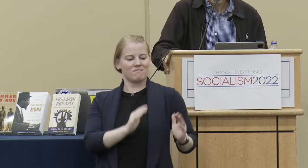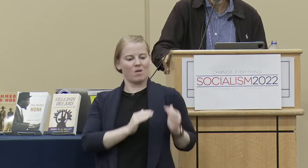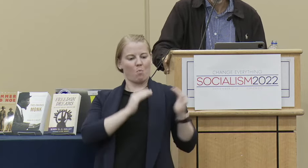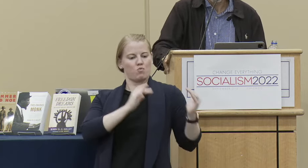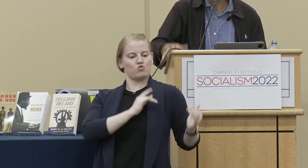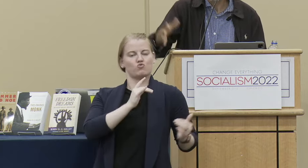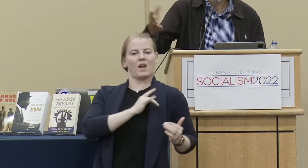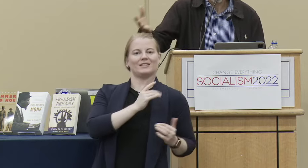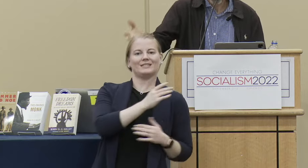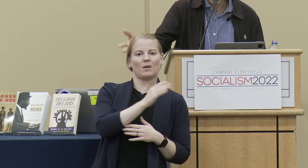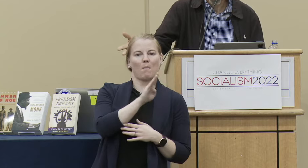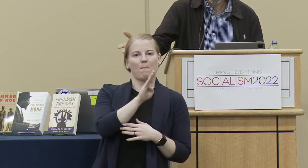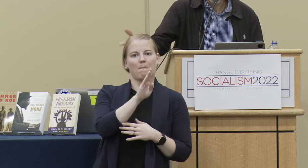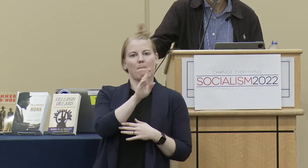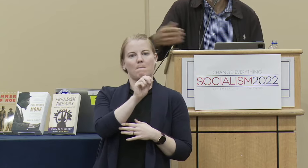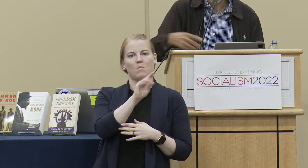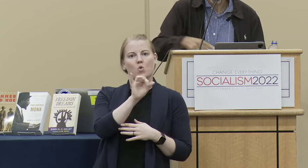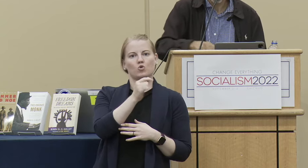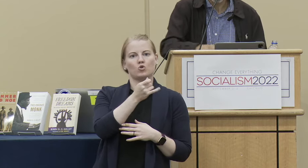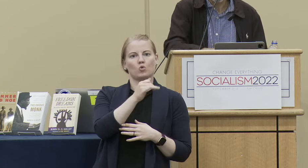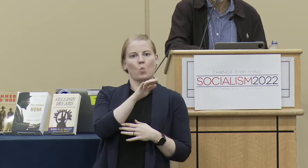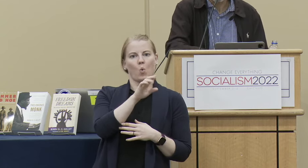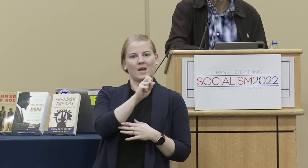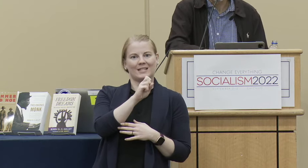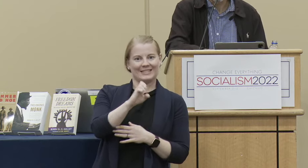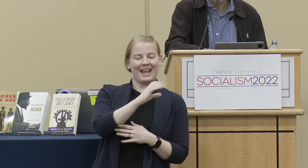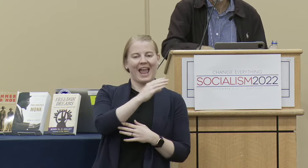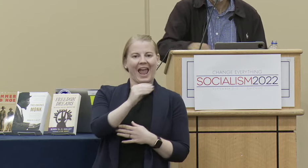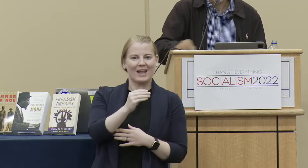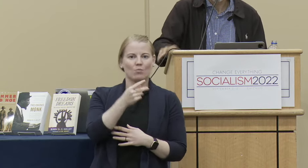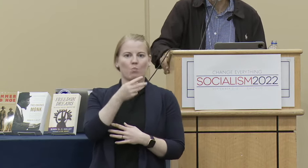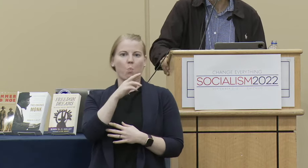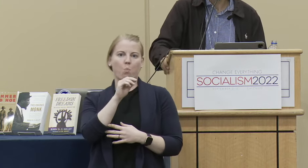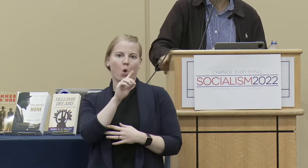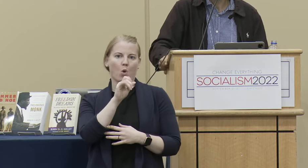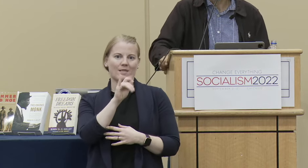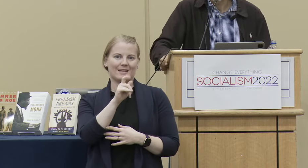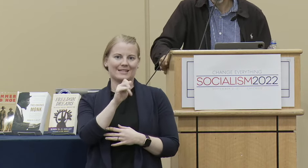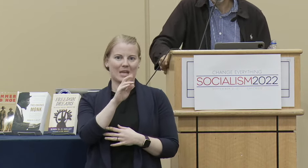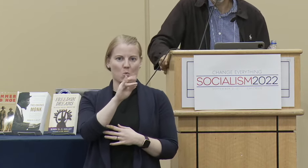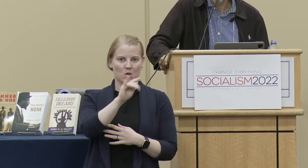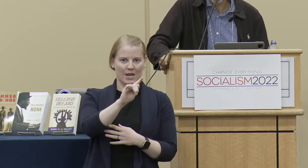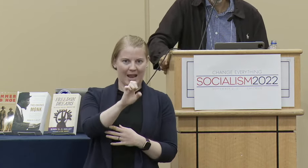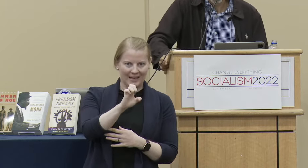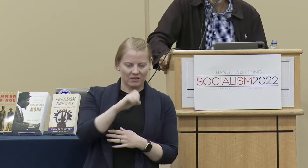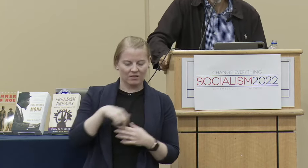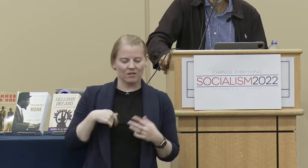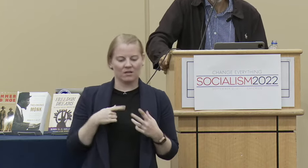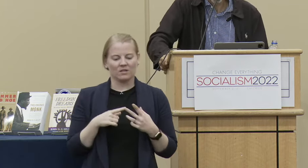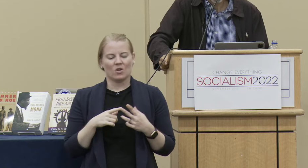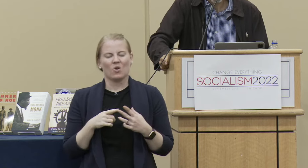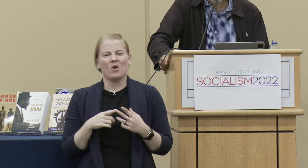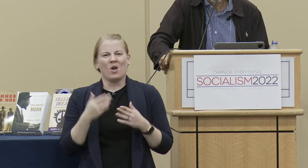of the modern bourgeois in the prolatarianism. He says it in a